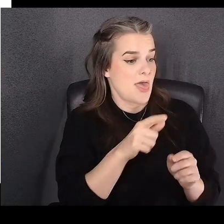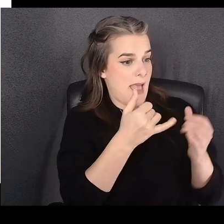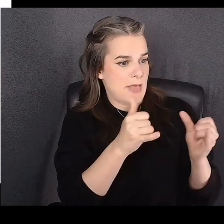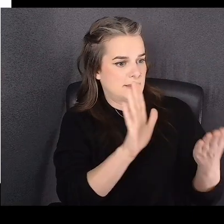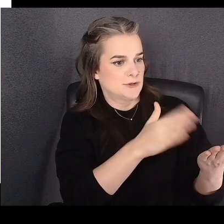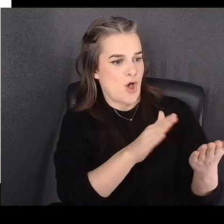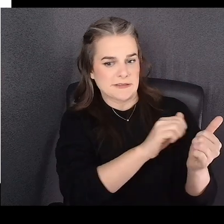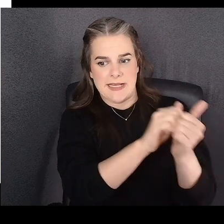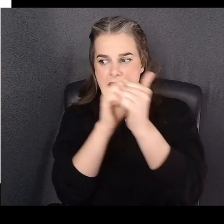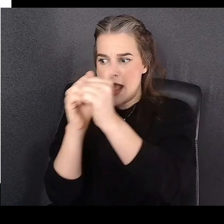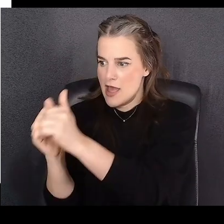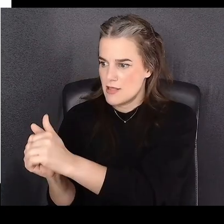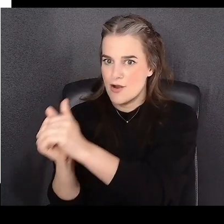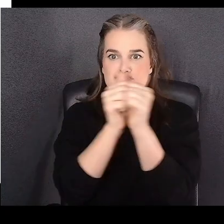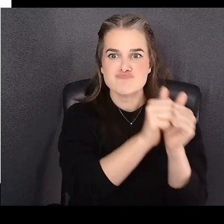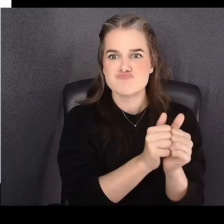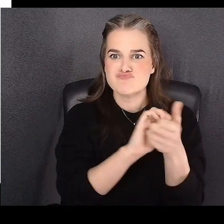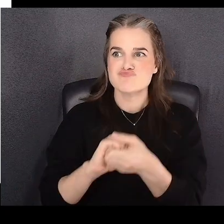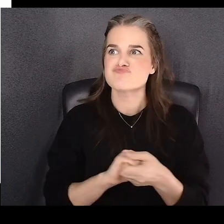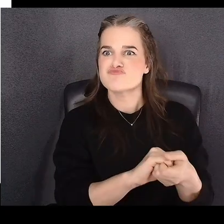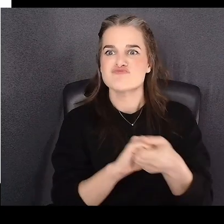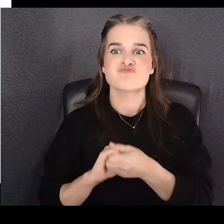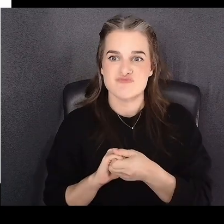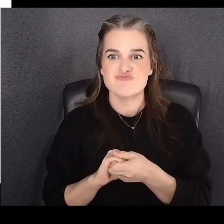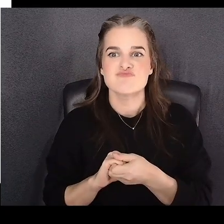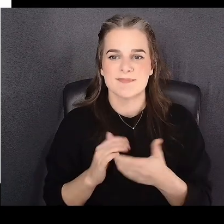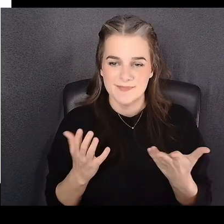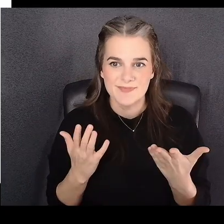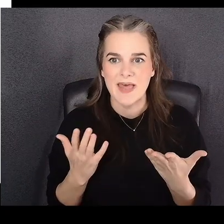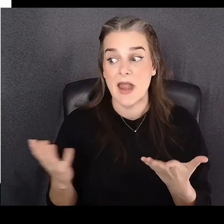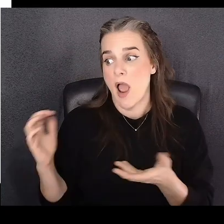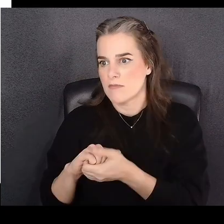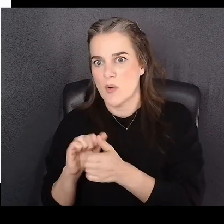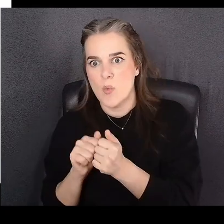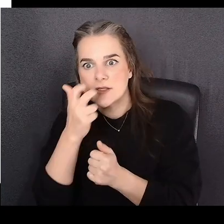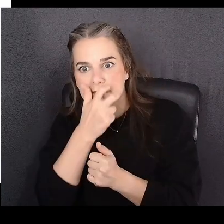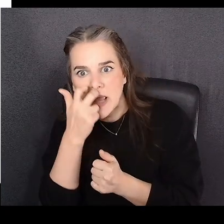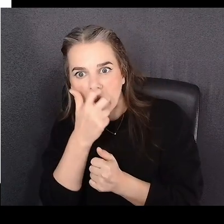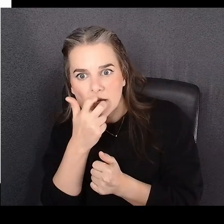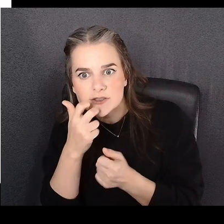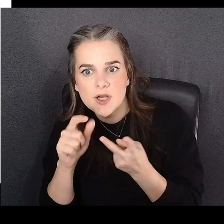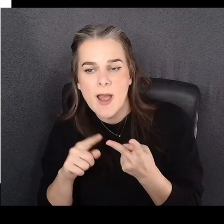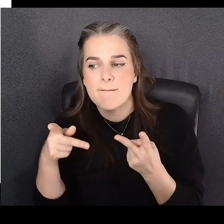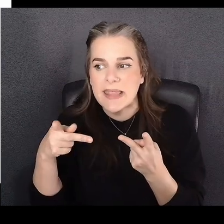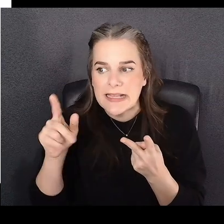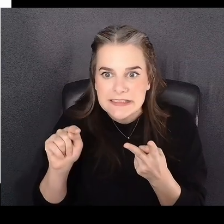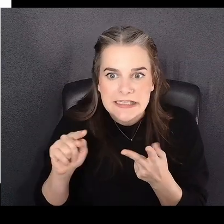And just working together with speech and the PT and OT team to find different avenues for that.